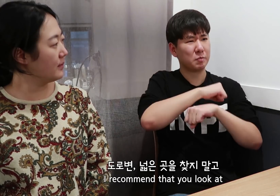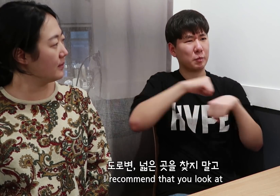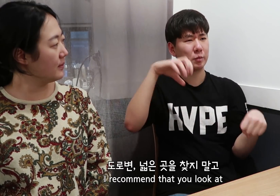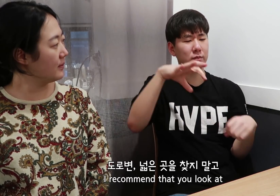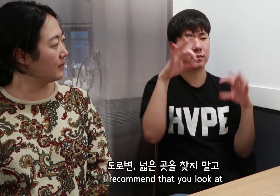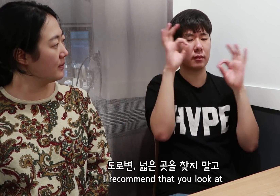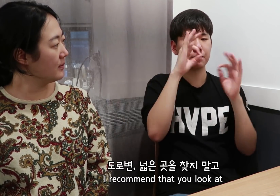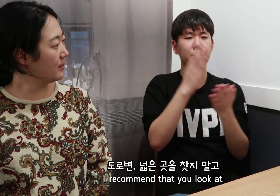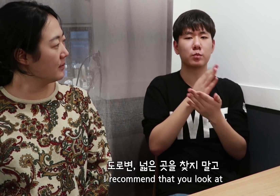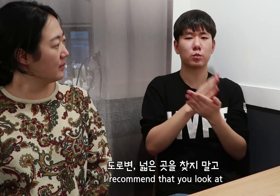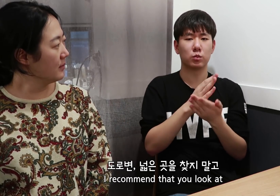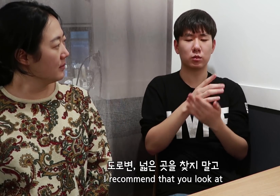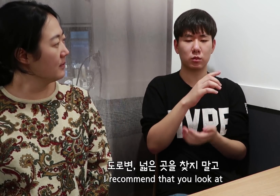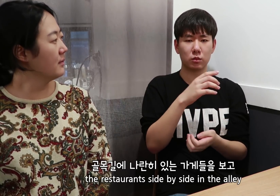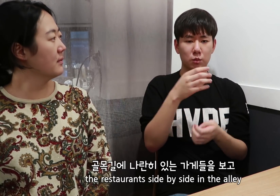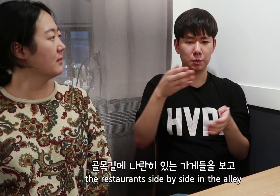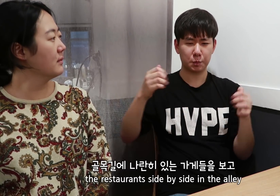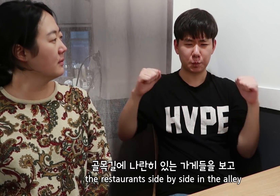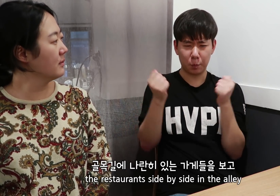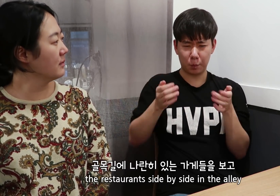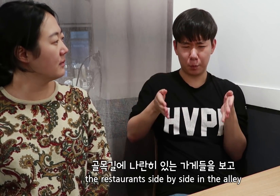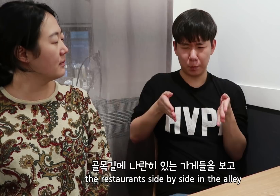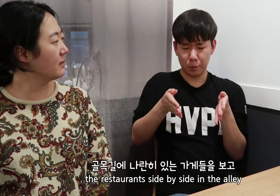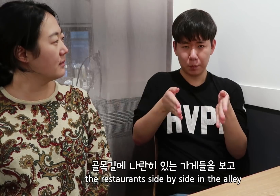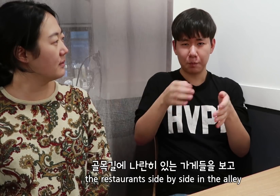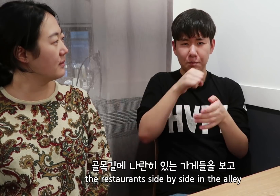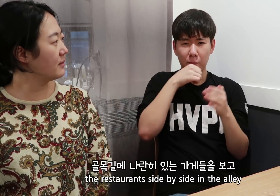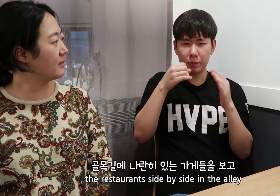I recommend that you look at the restaurants side